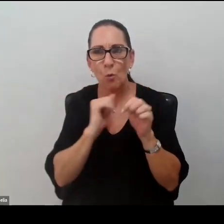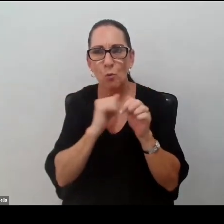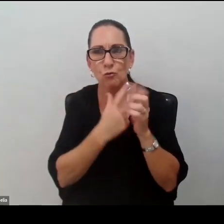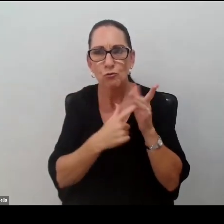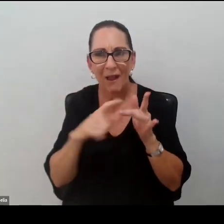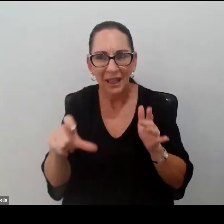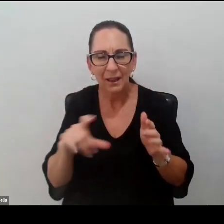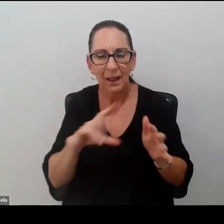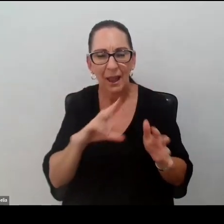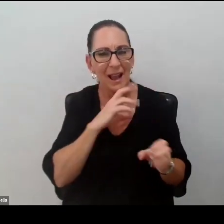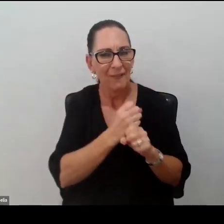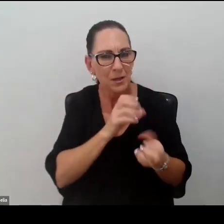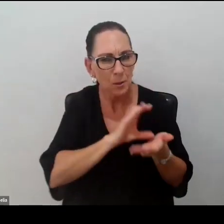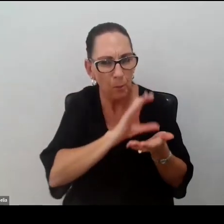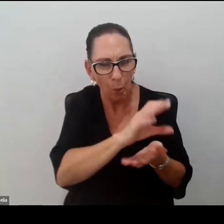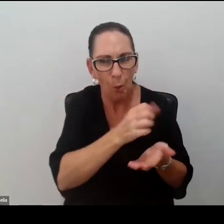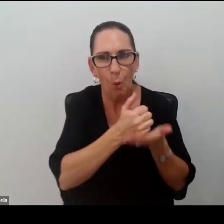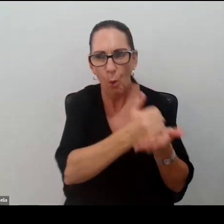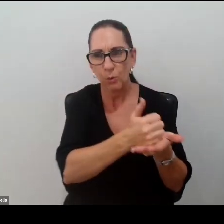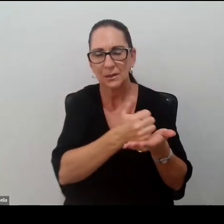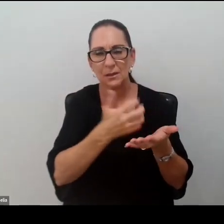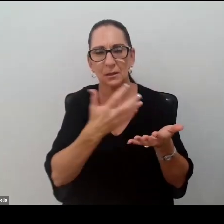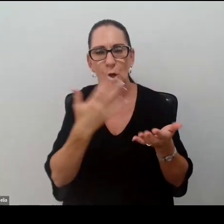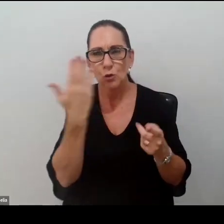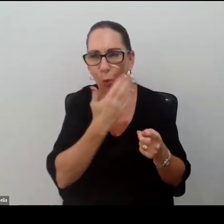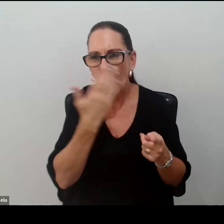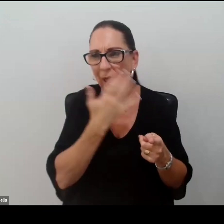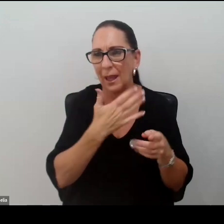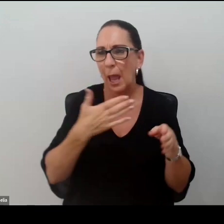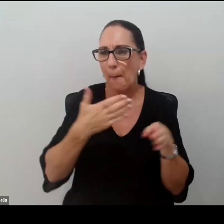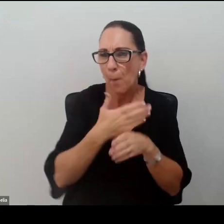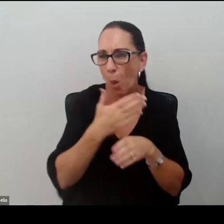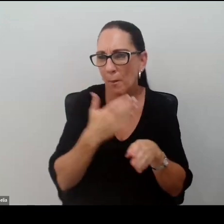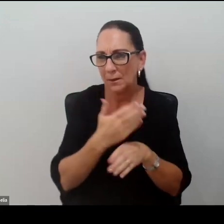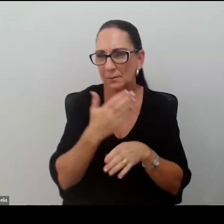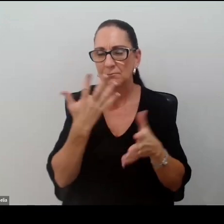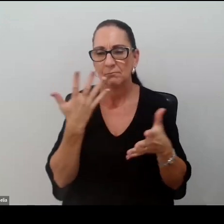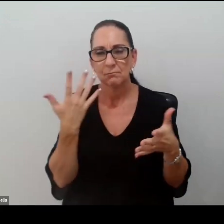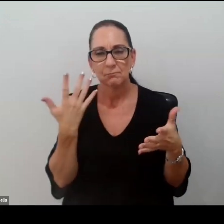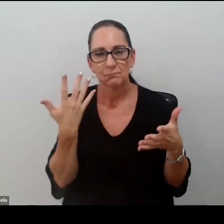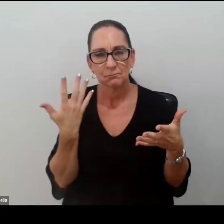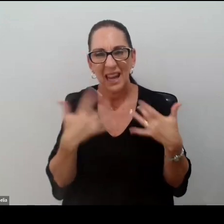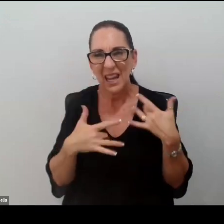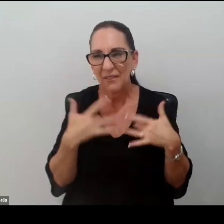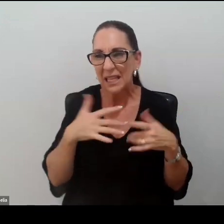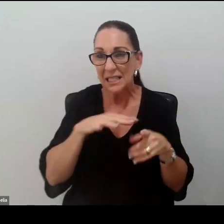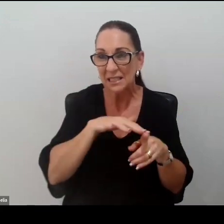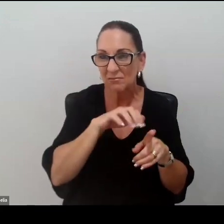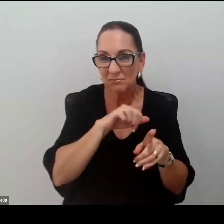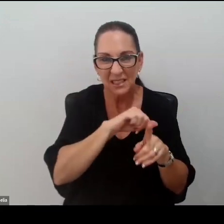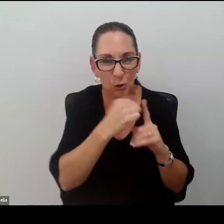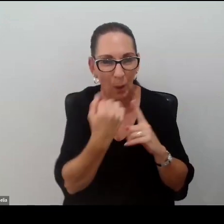making and practice, schooling, employment, living situations and access to technology.